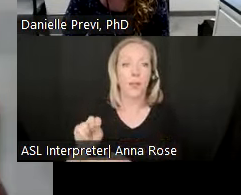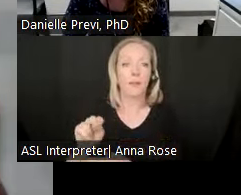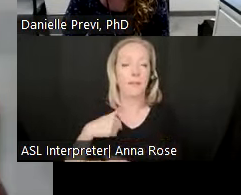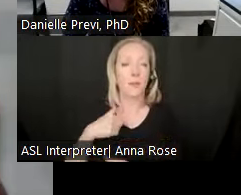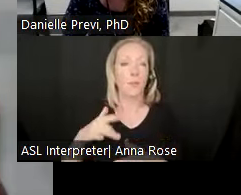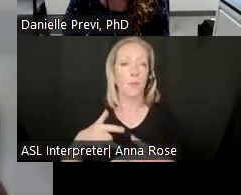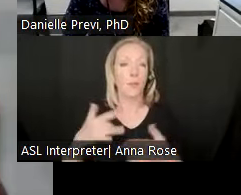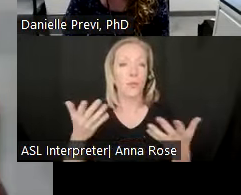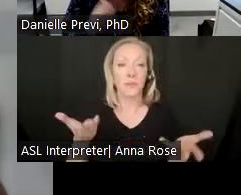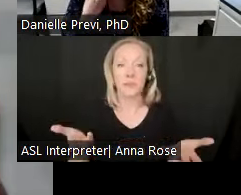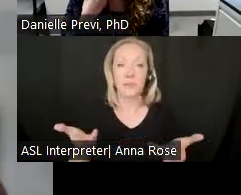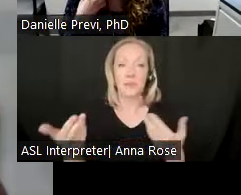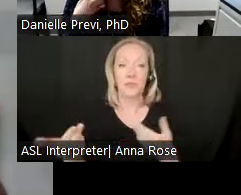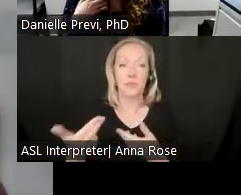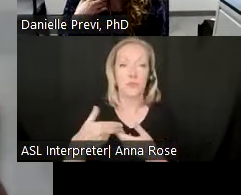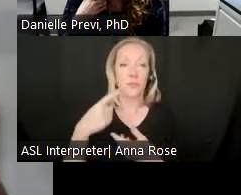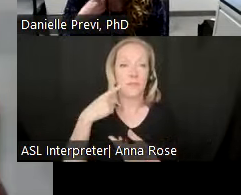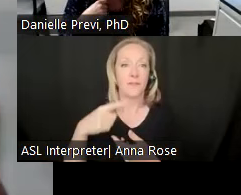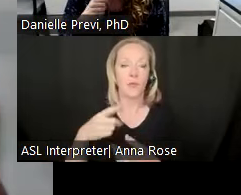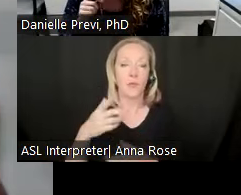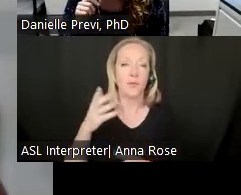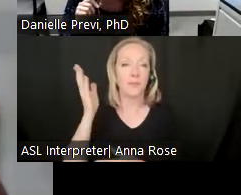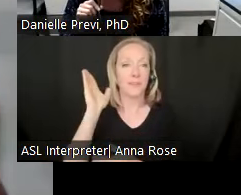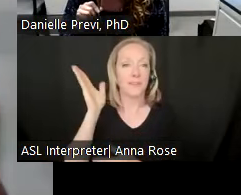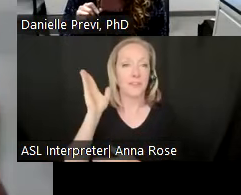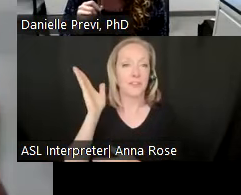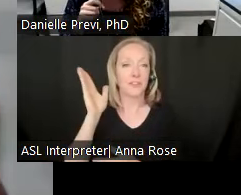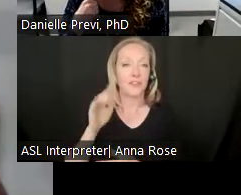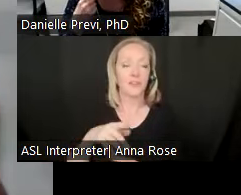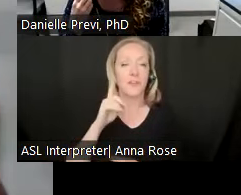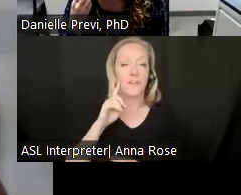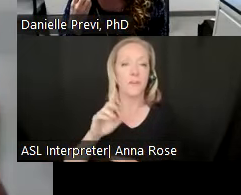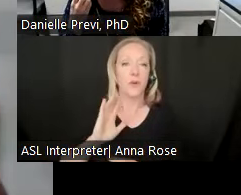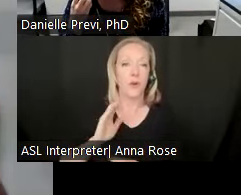you could all join us for the last lecture in Volume VII of our KnowNeuropsychology